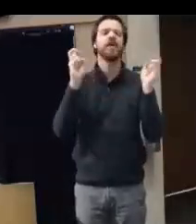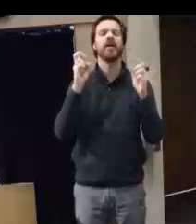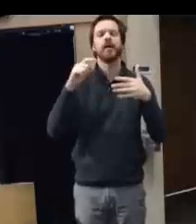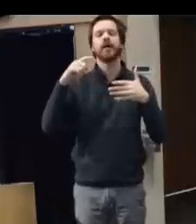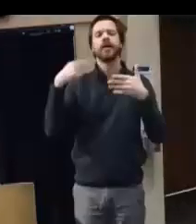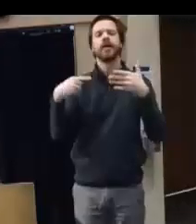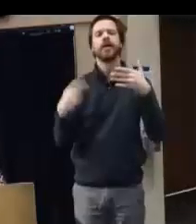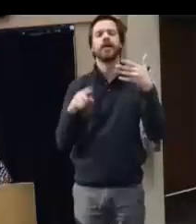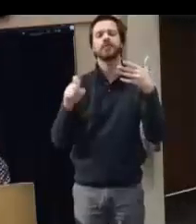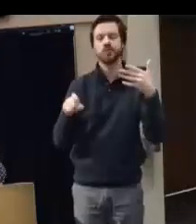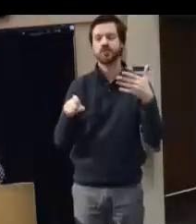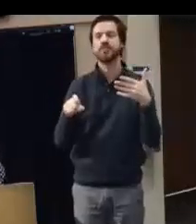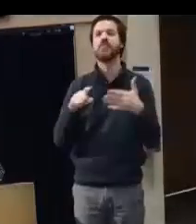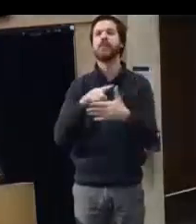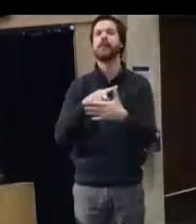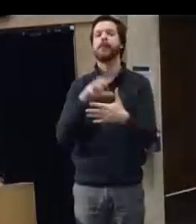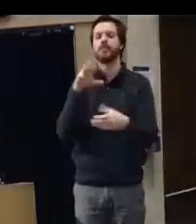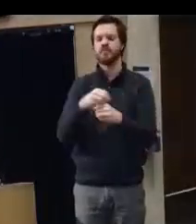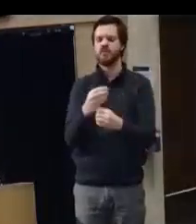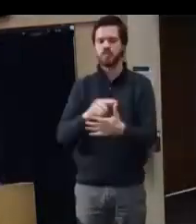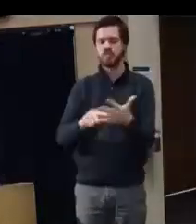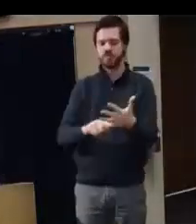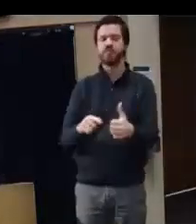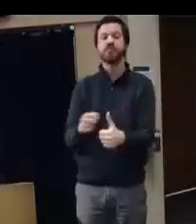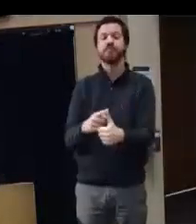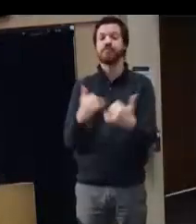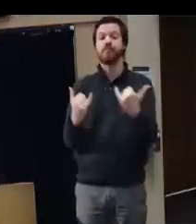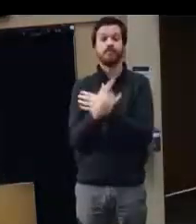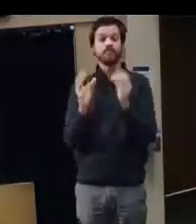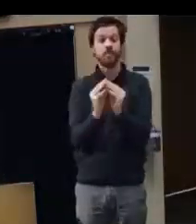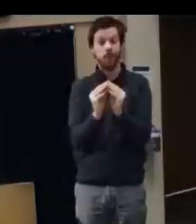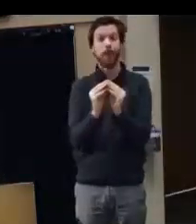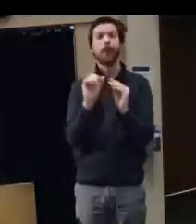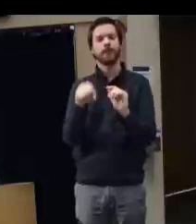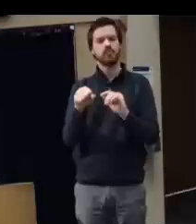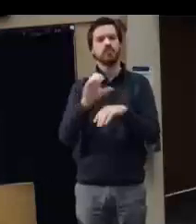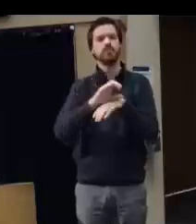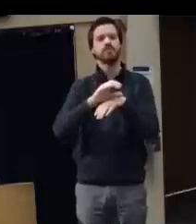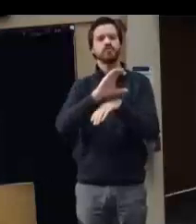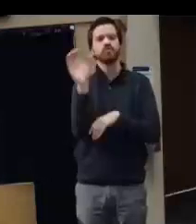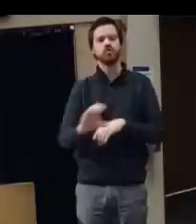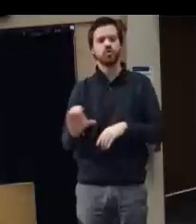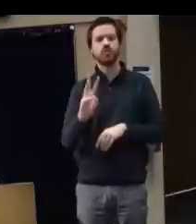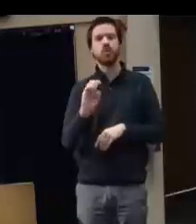including a few things um today's uh session is being offered live stream via Zoom webinar